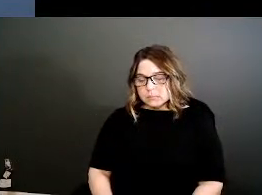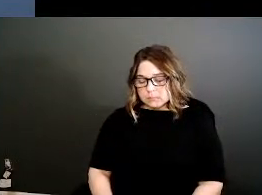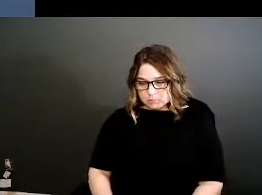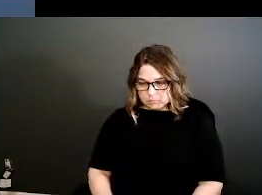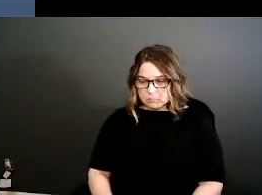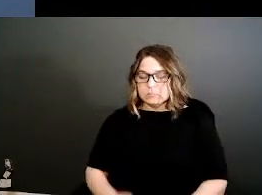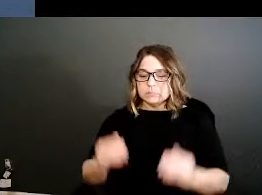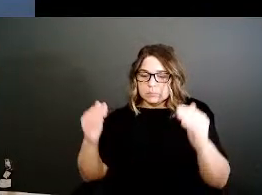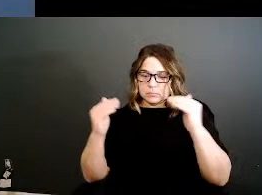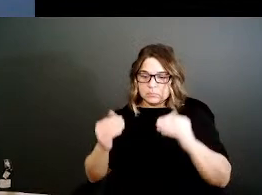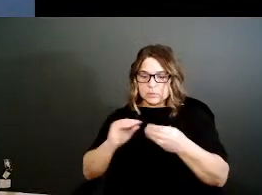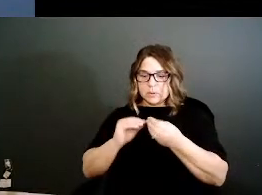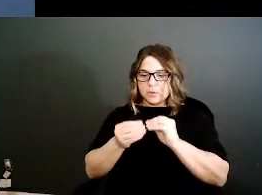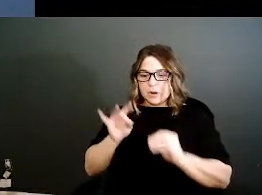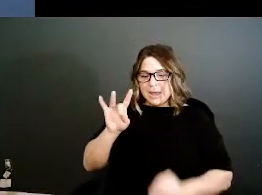FINES, EMILY AND CARINA AND